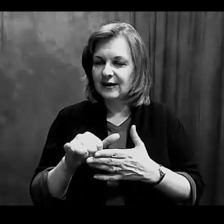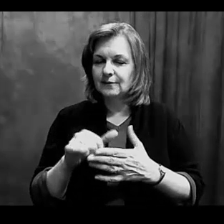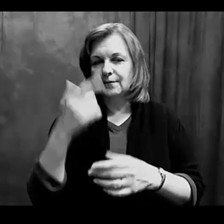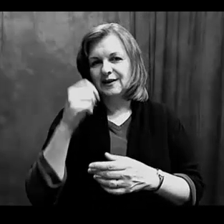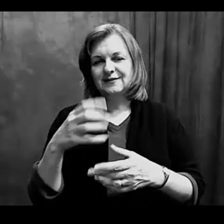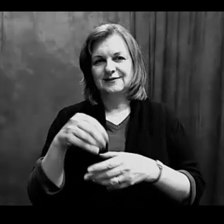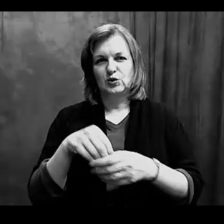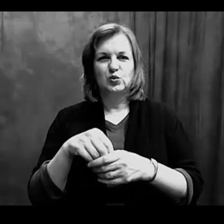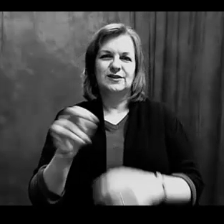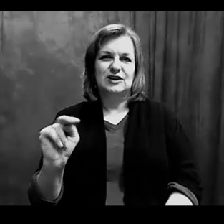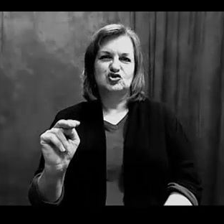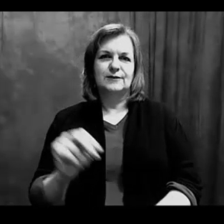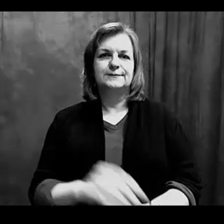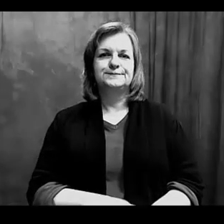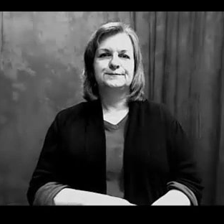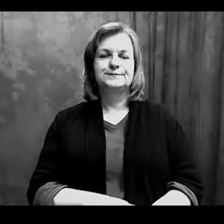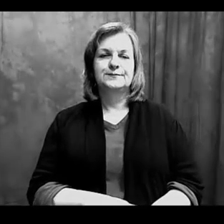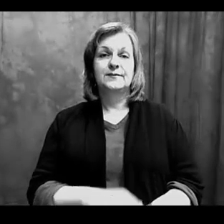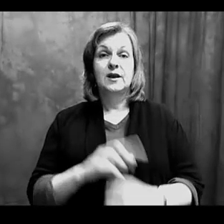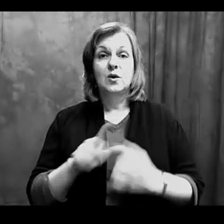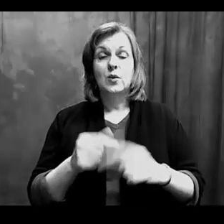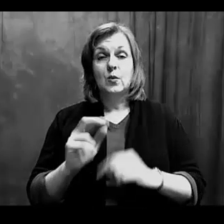so is water used or formed?